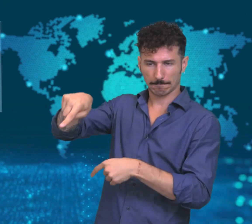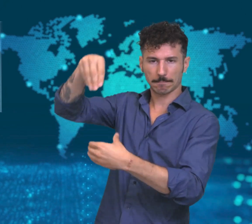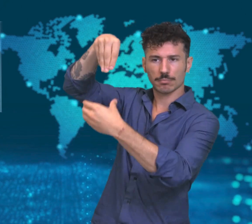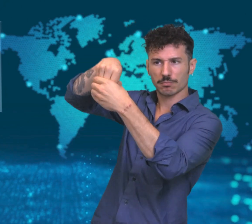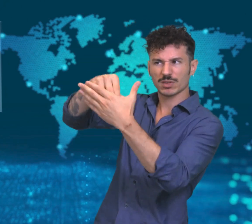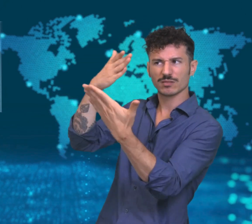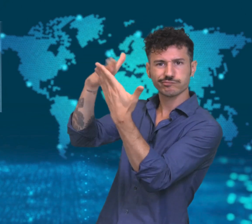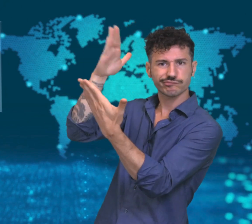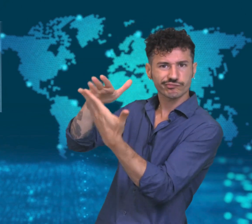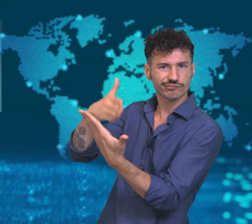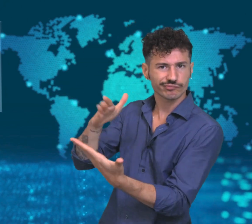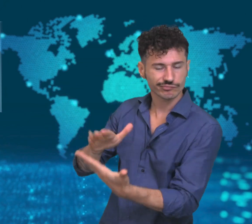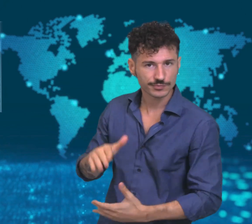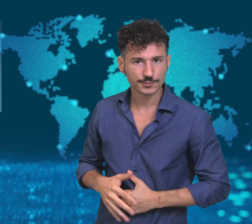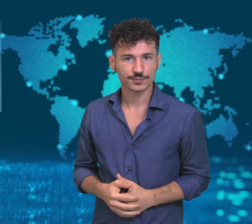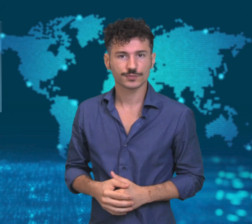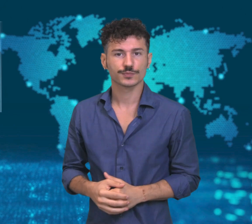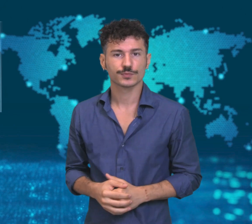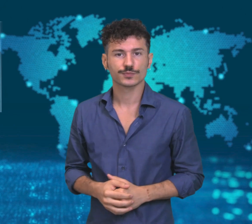is a health emergency.